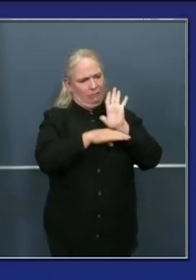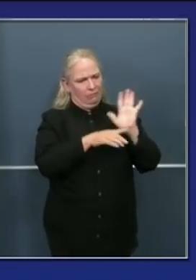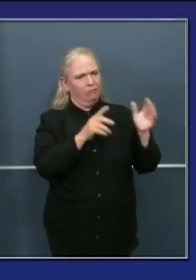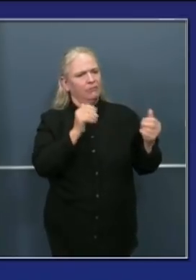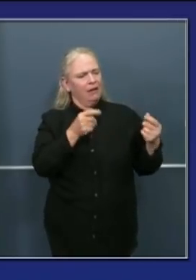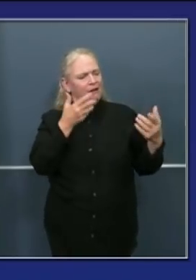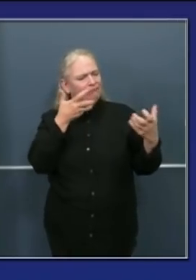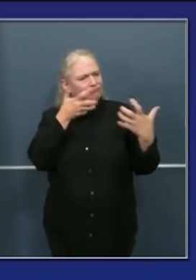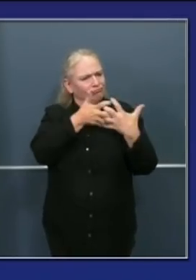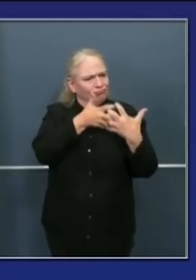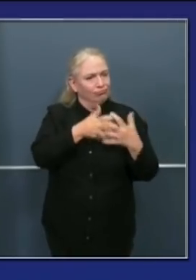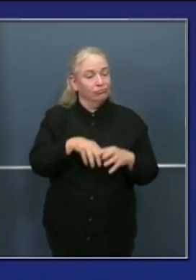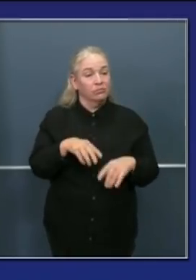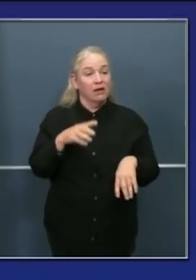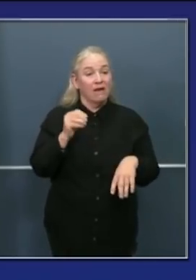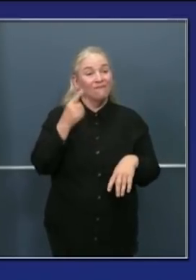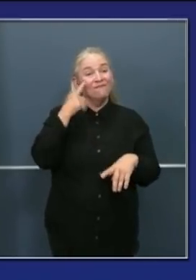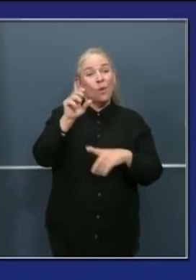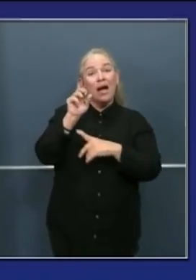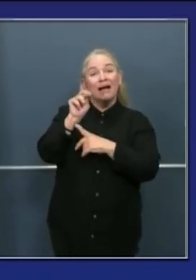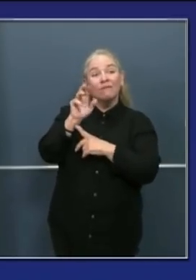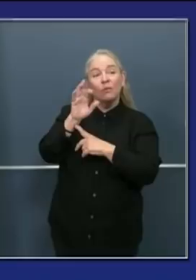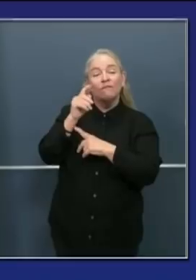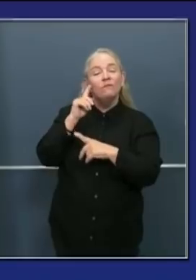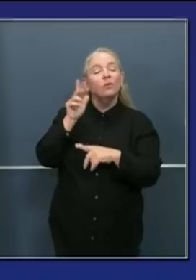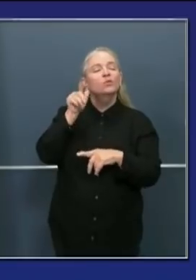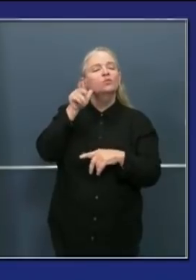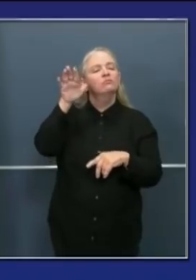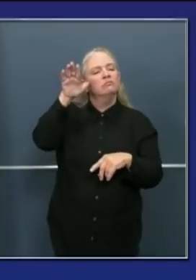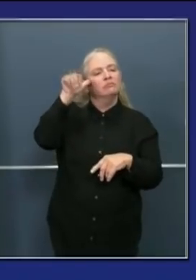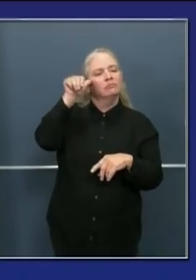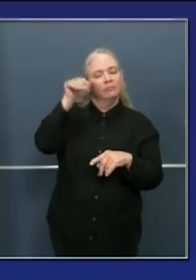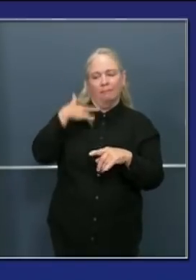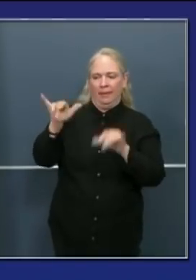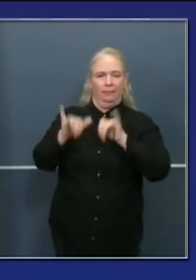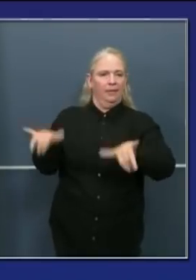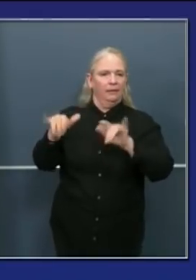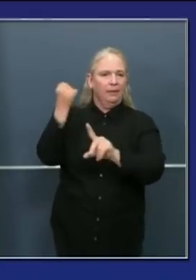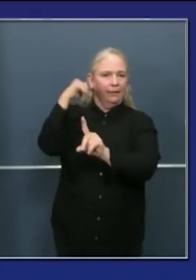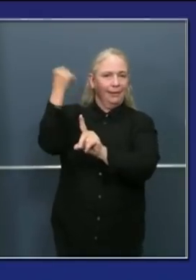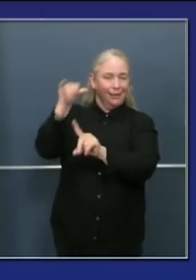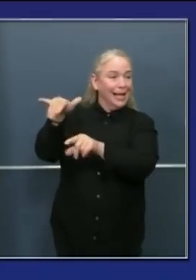ADDRESS BAD ACTORS, THE FOLKS THAT ARE SIMPLY DISREGARDING THESE ORDERS AND TO HOLD THEM